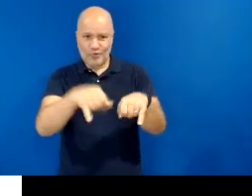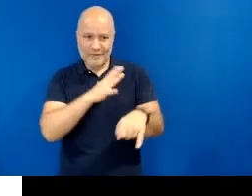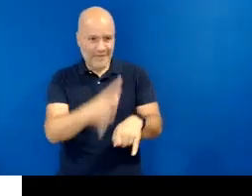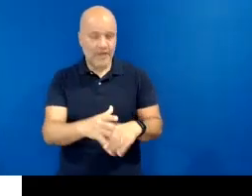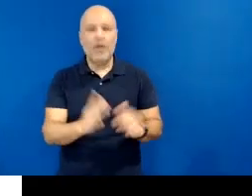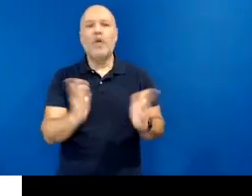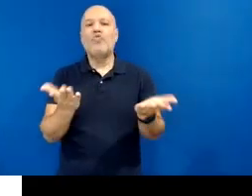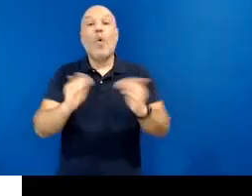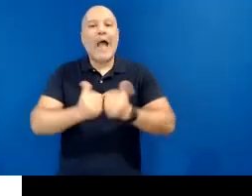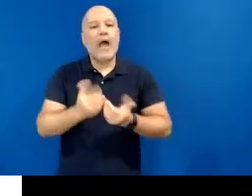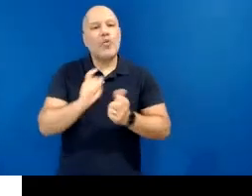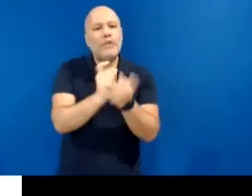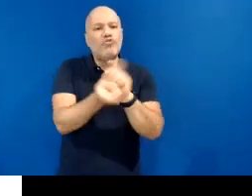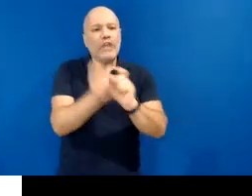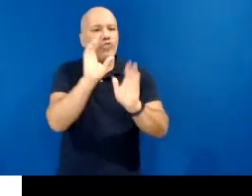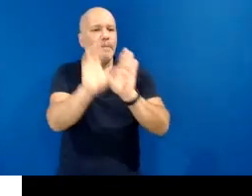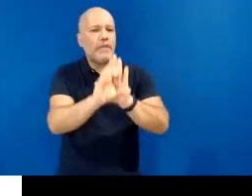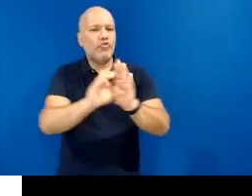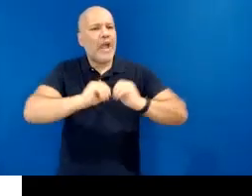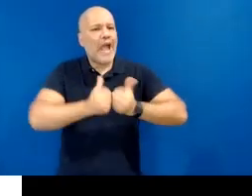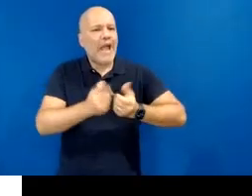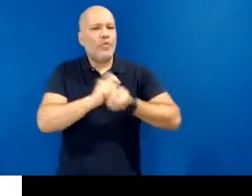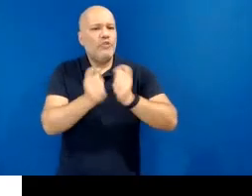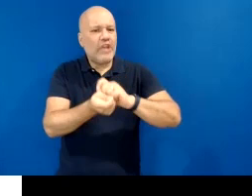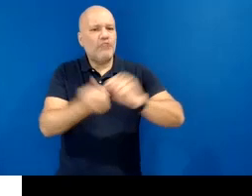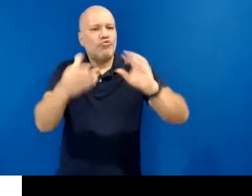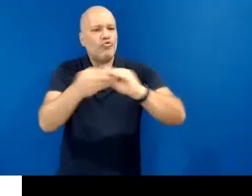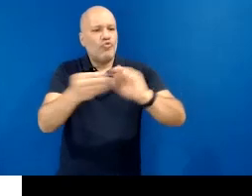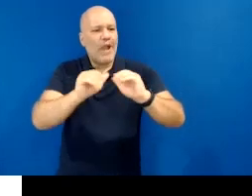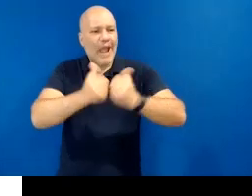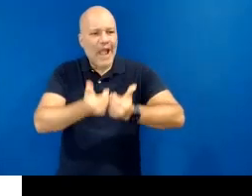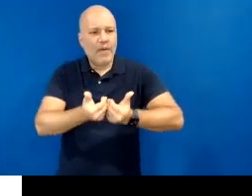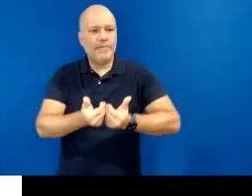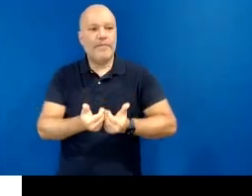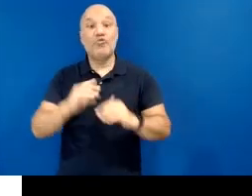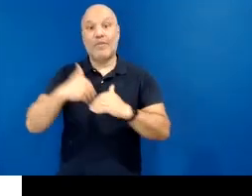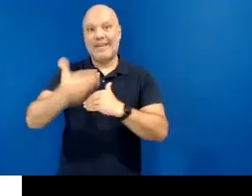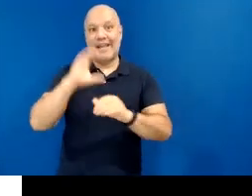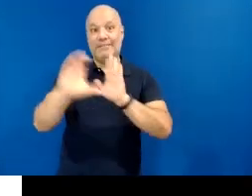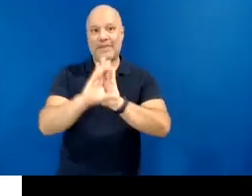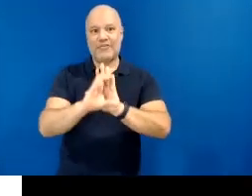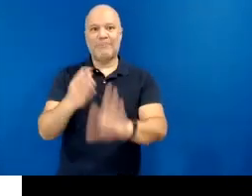And that's the next highlighting feature here is look at this.